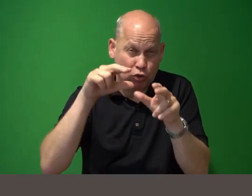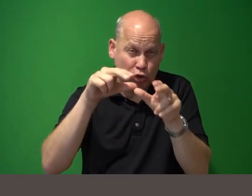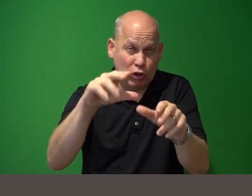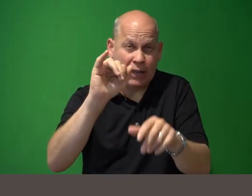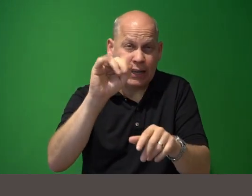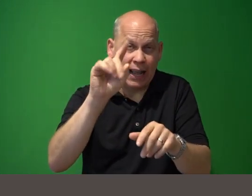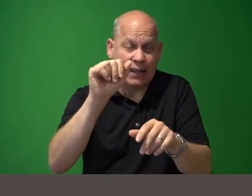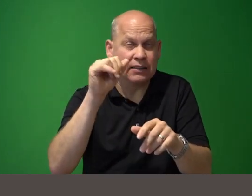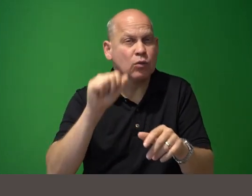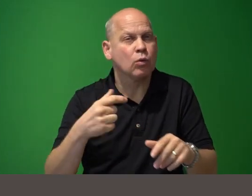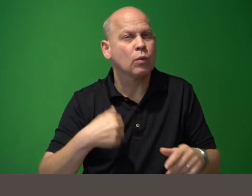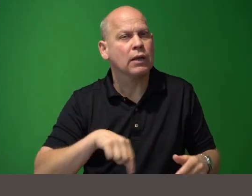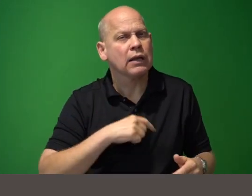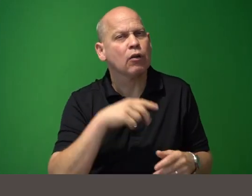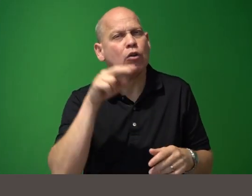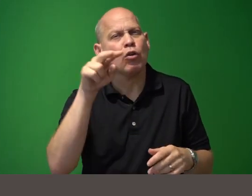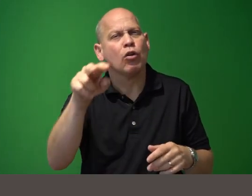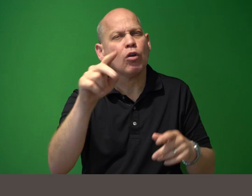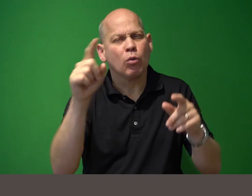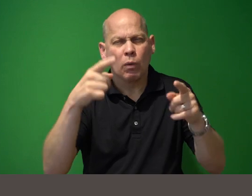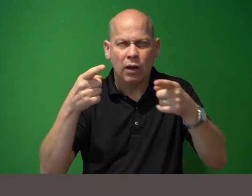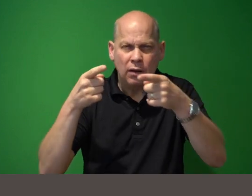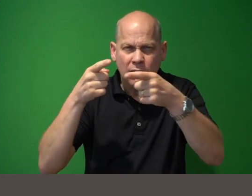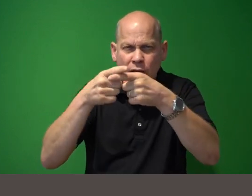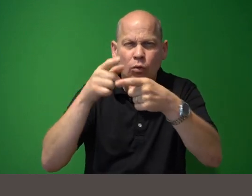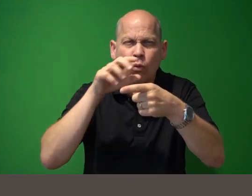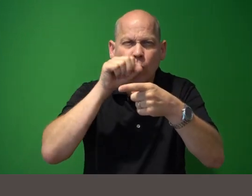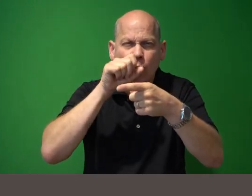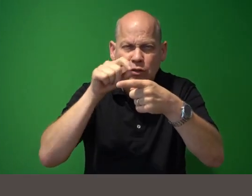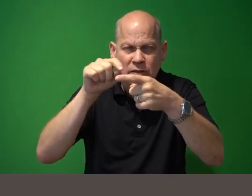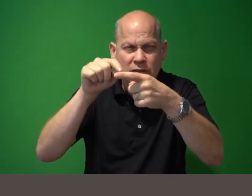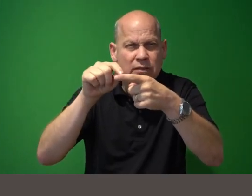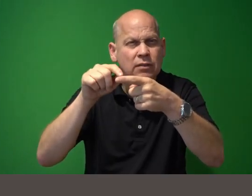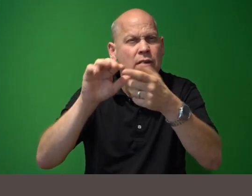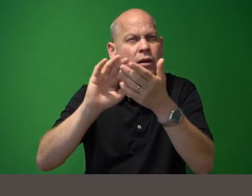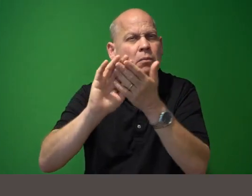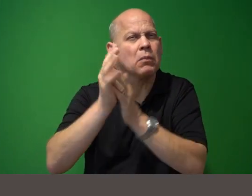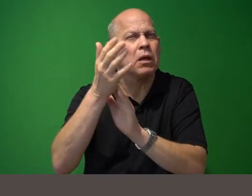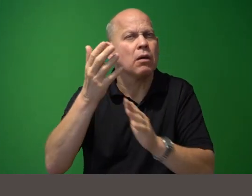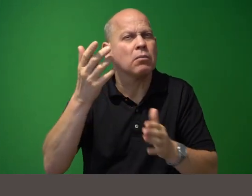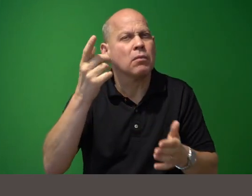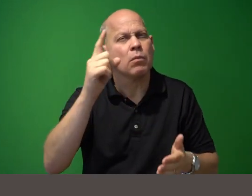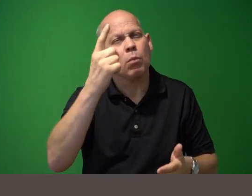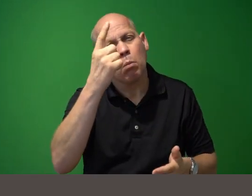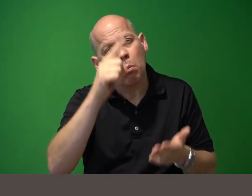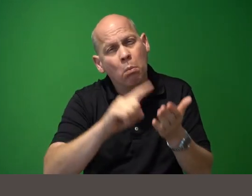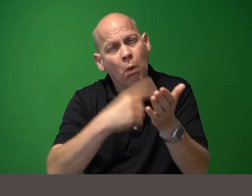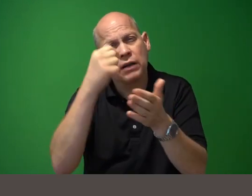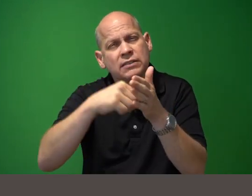actually now if we look where it intersects the orange line, it became a once in a hundred year event,